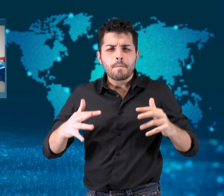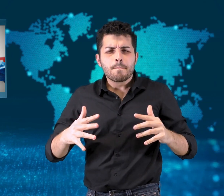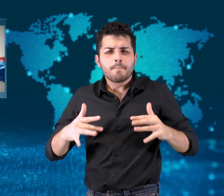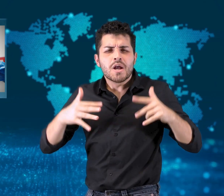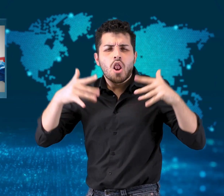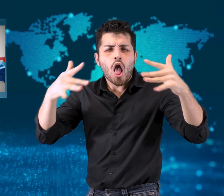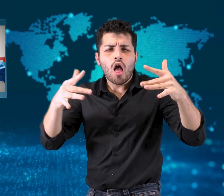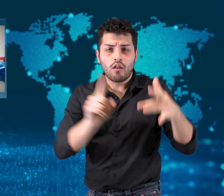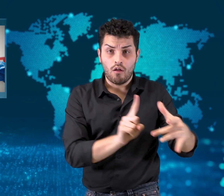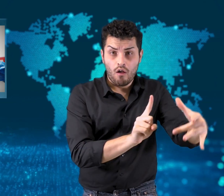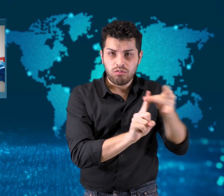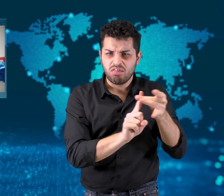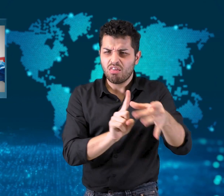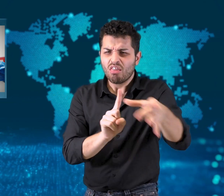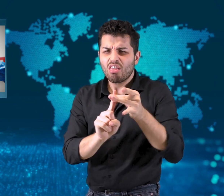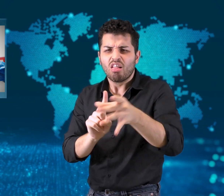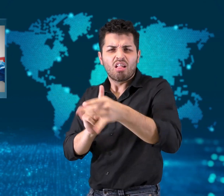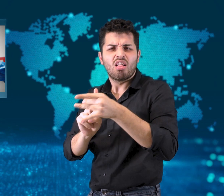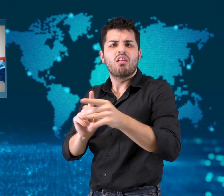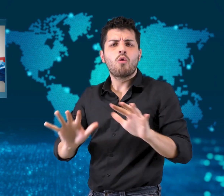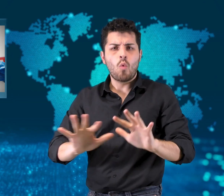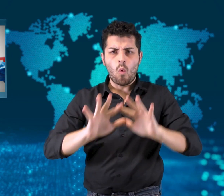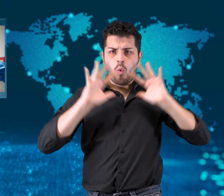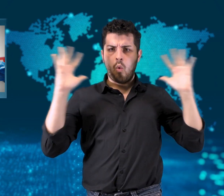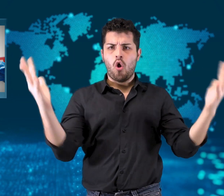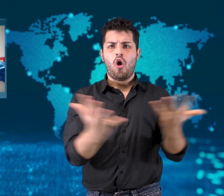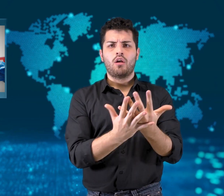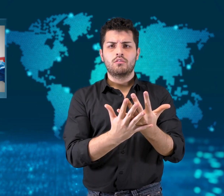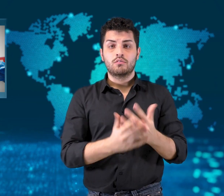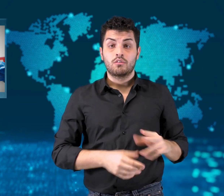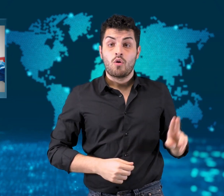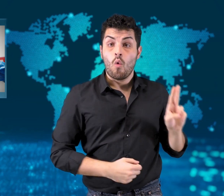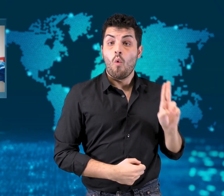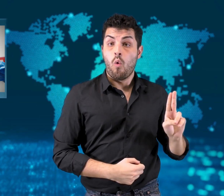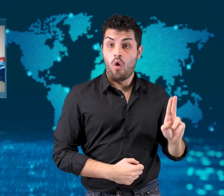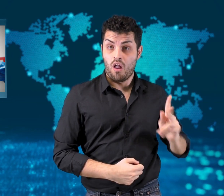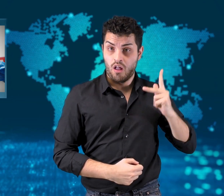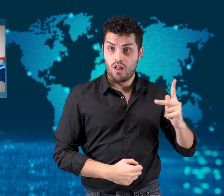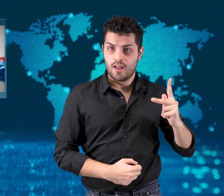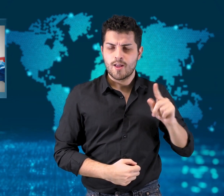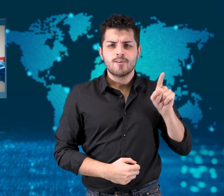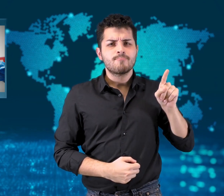There are now over 40 million cases worldwide.